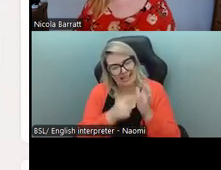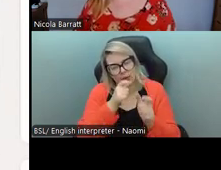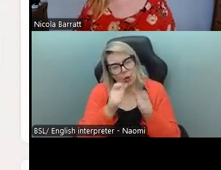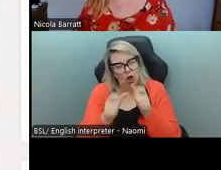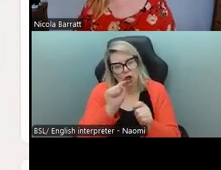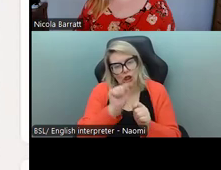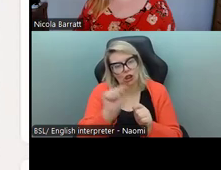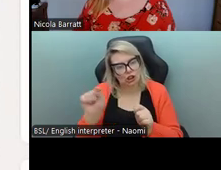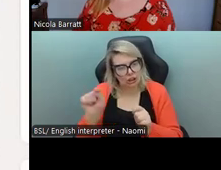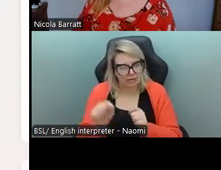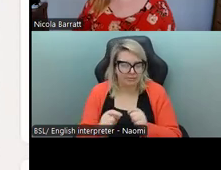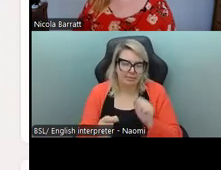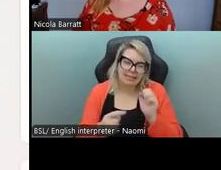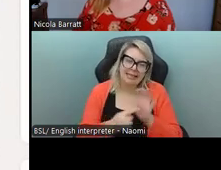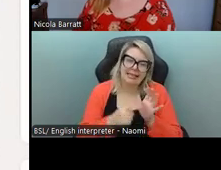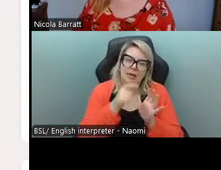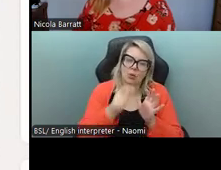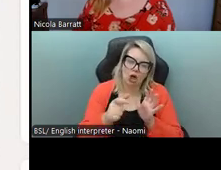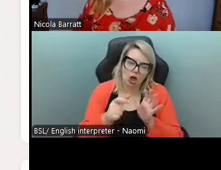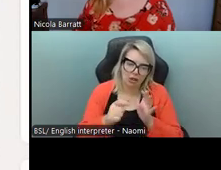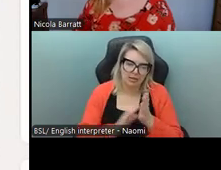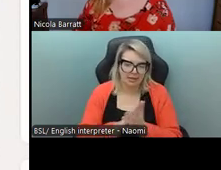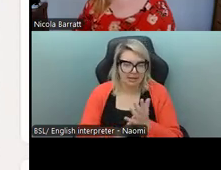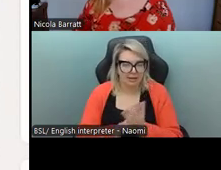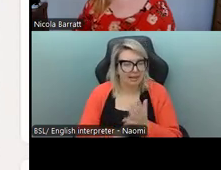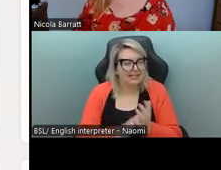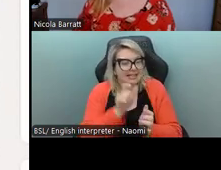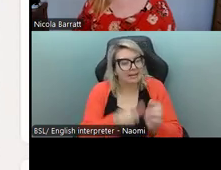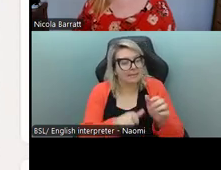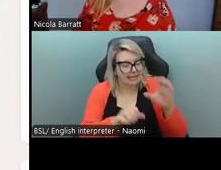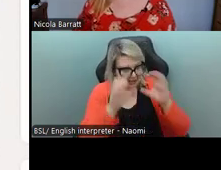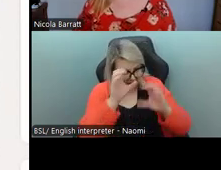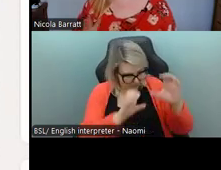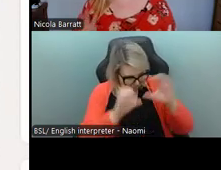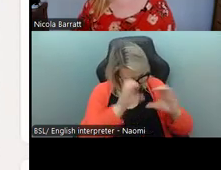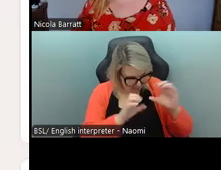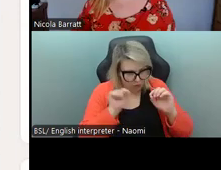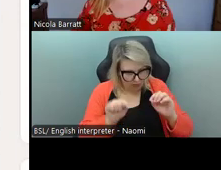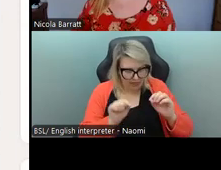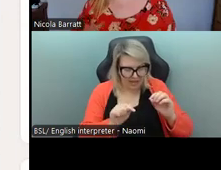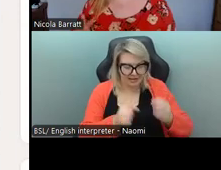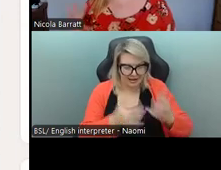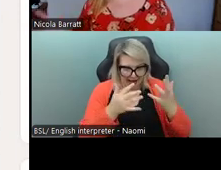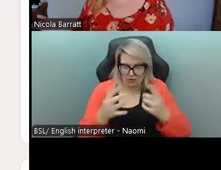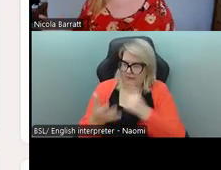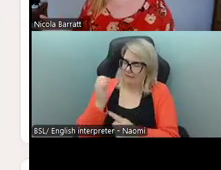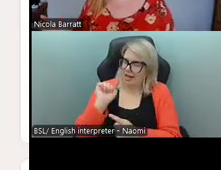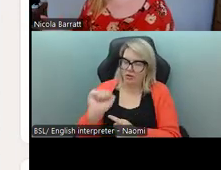Keywords are words that you want your account to show up for when someone does a search, for instance, a Google search.